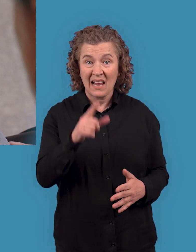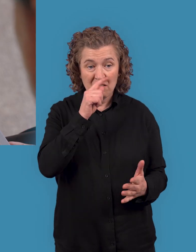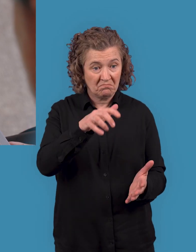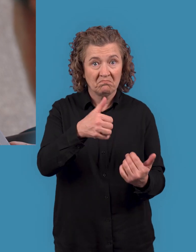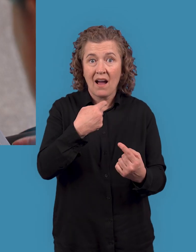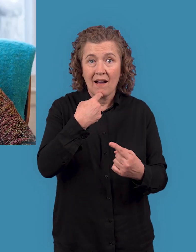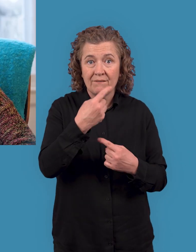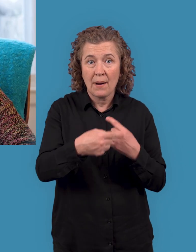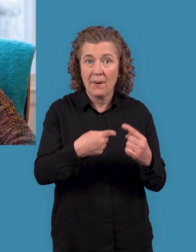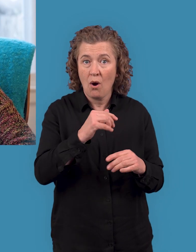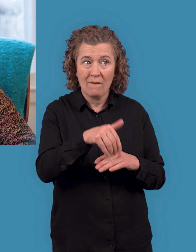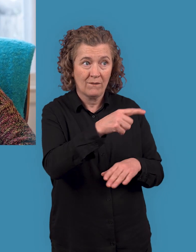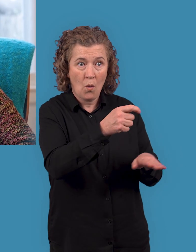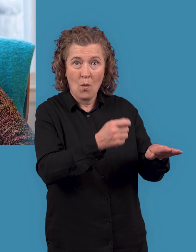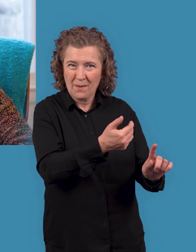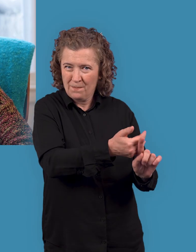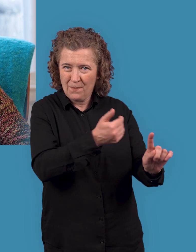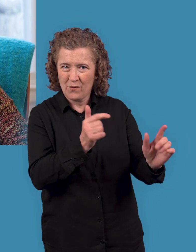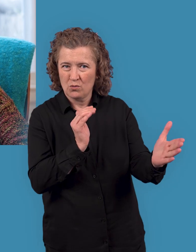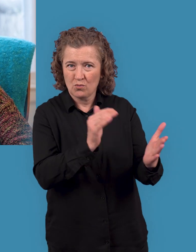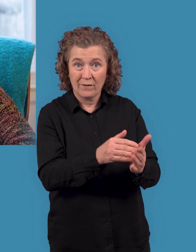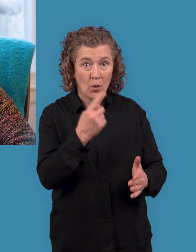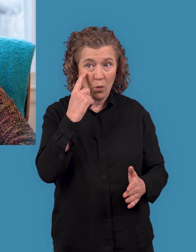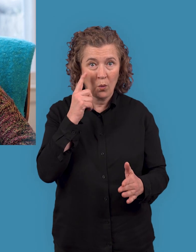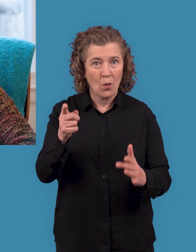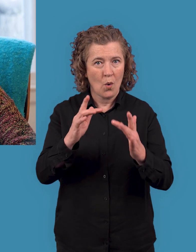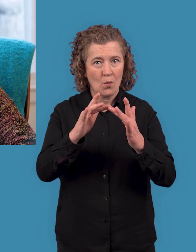You can find information about the court you’re going to.